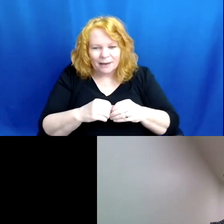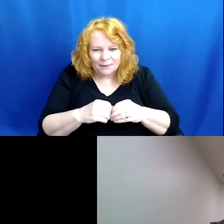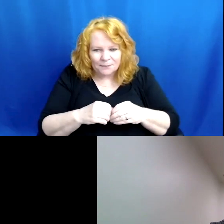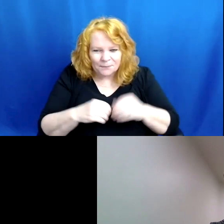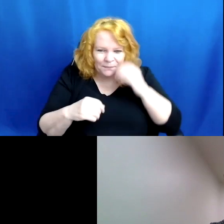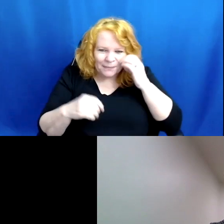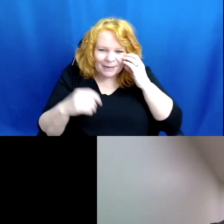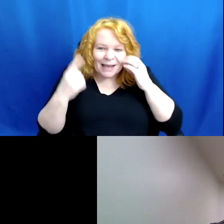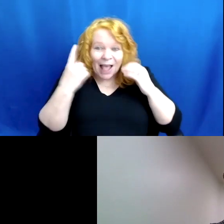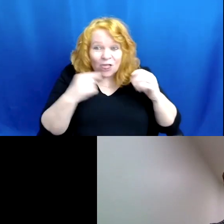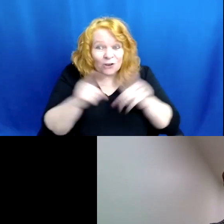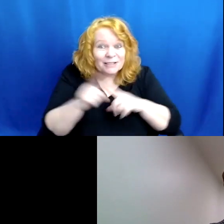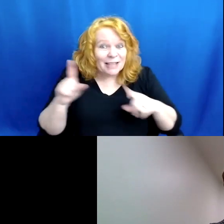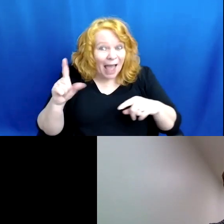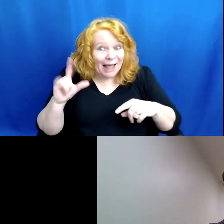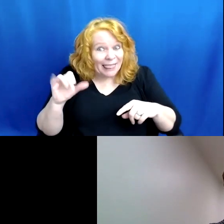Gwyn: Is he? Hello Liam.